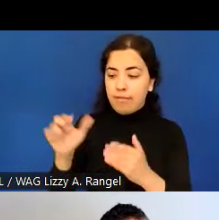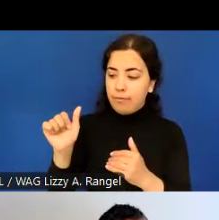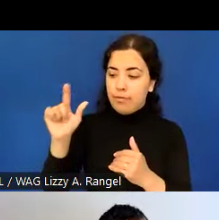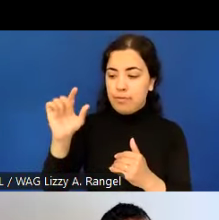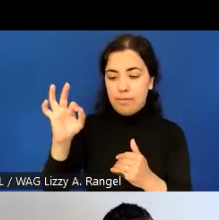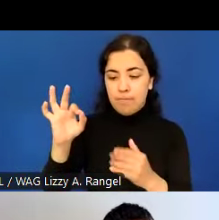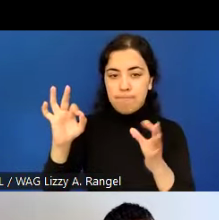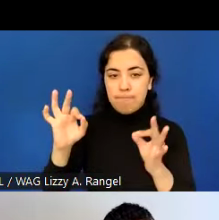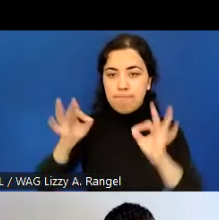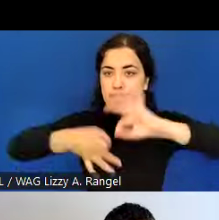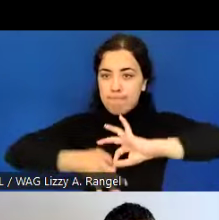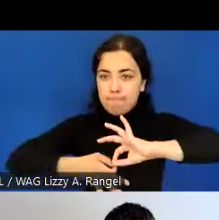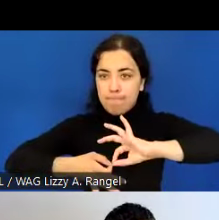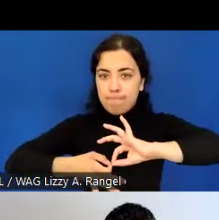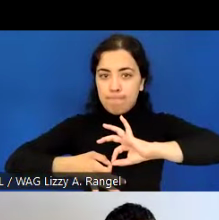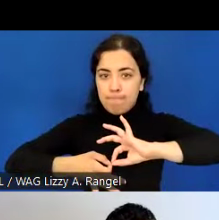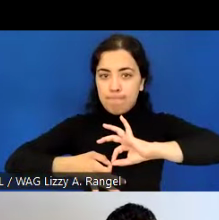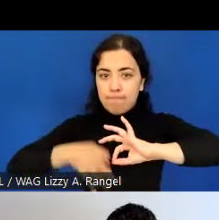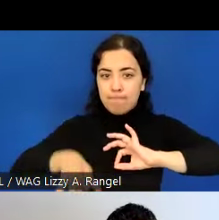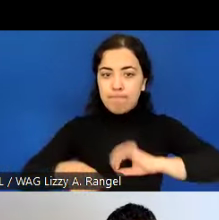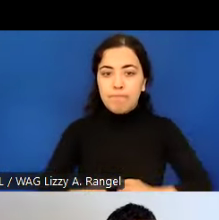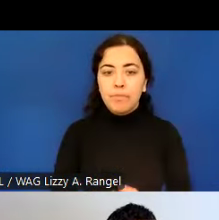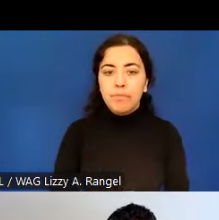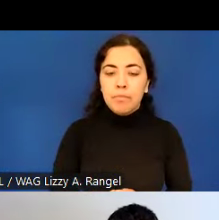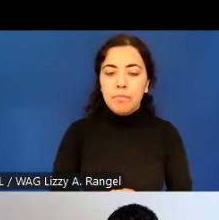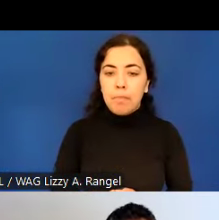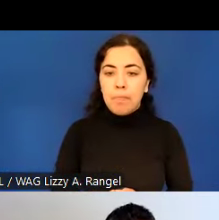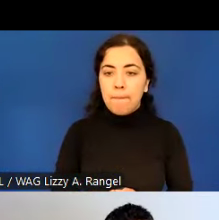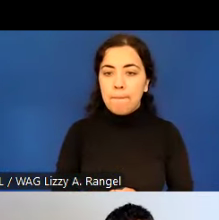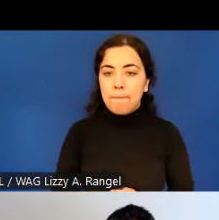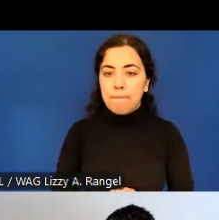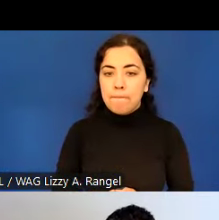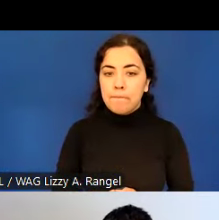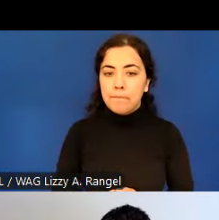up and the left hand's fingers are facing down. The second accessibility feature which